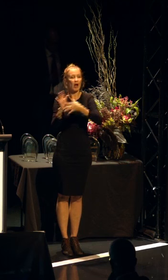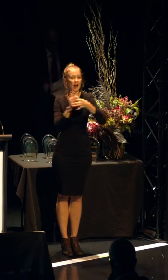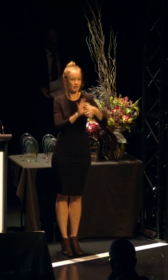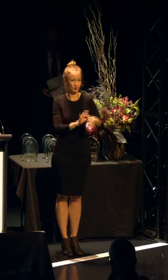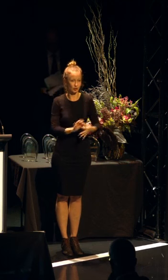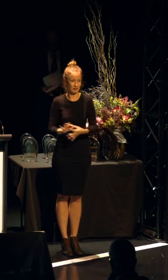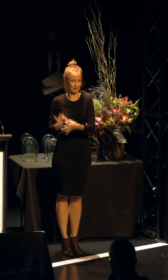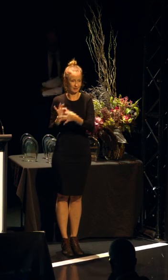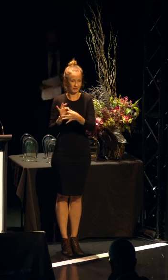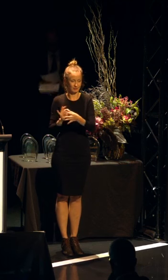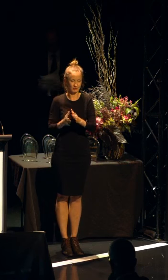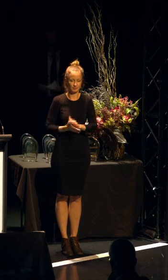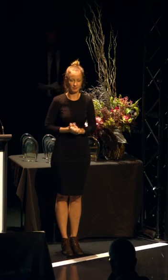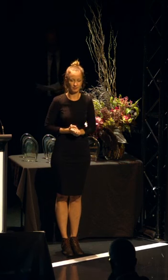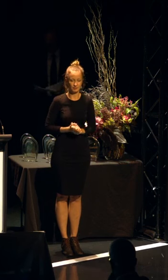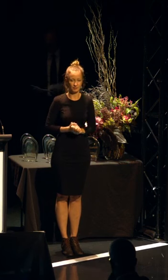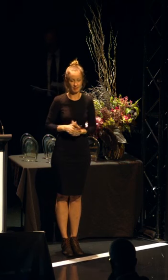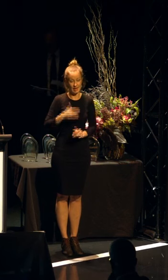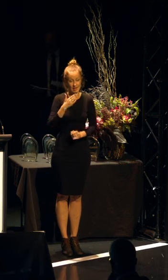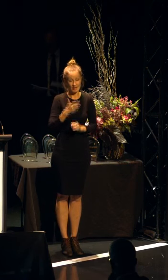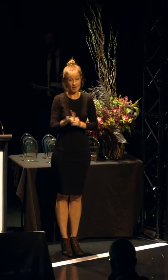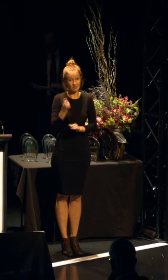Late last year, we launched our new corporate plan -